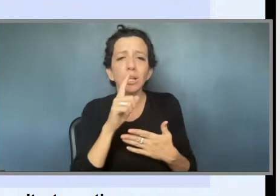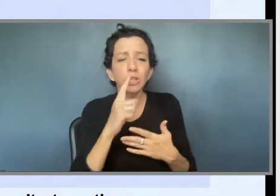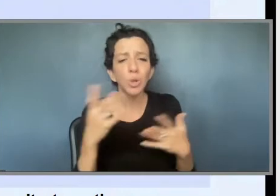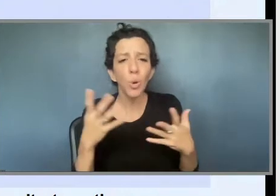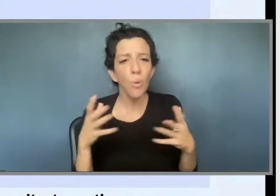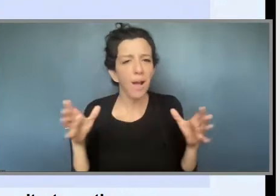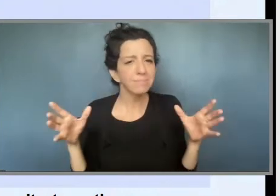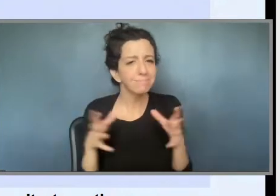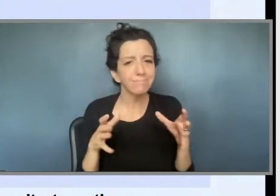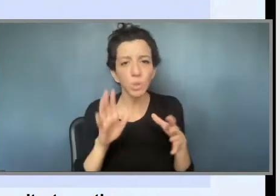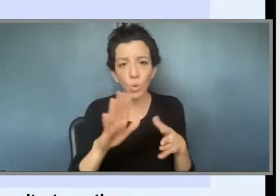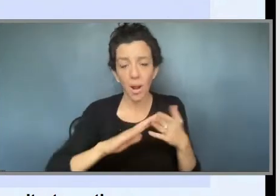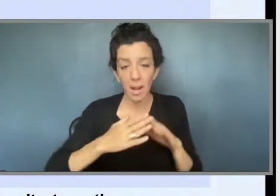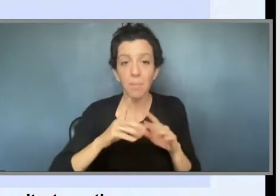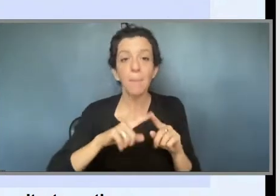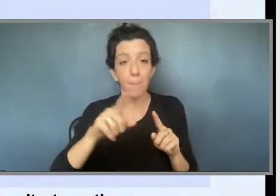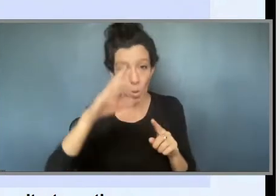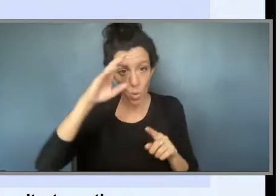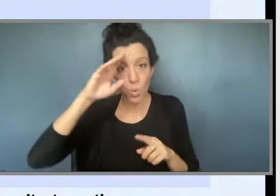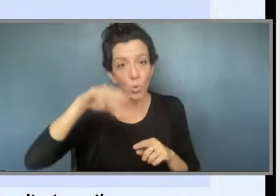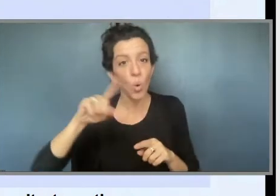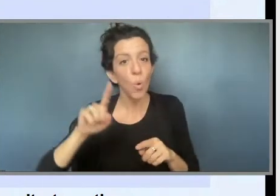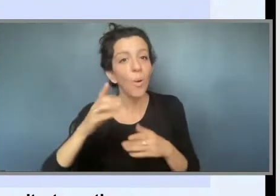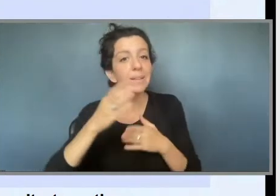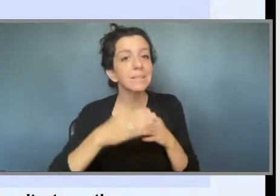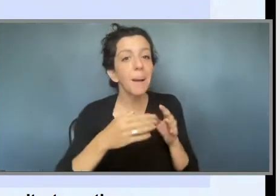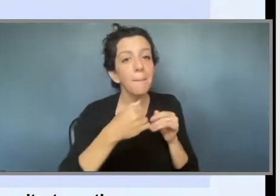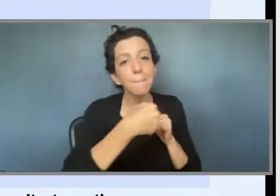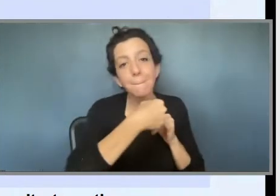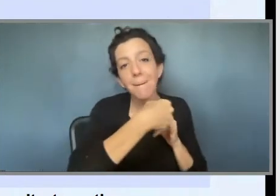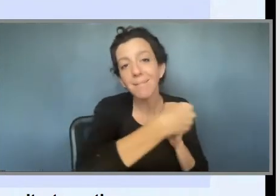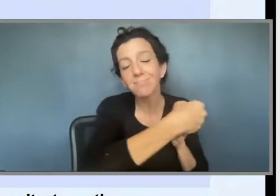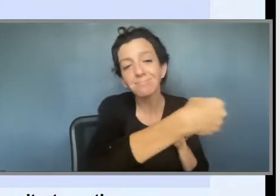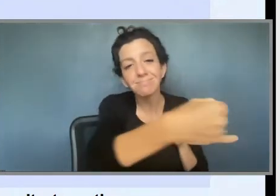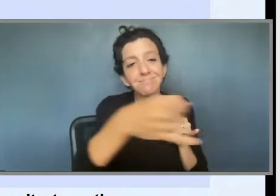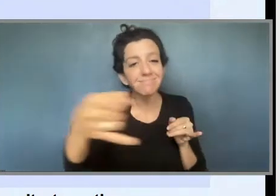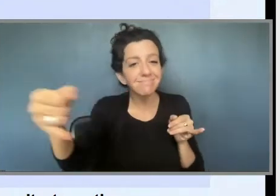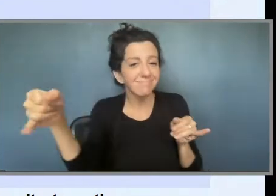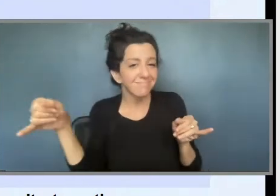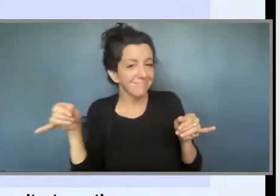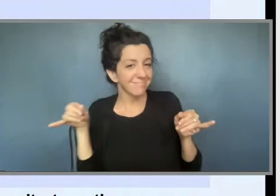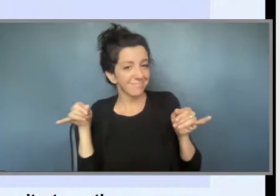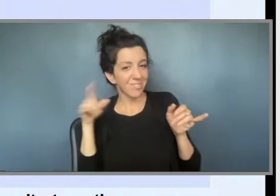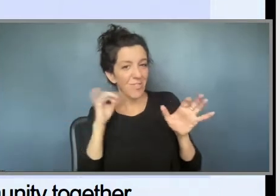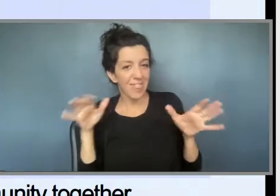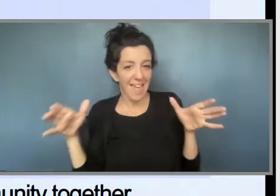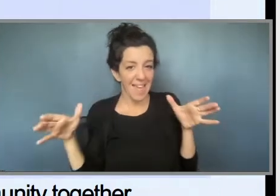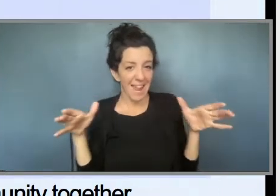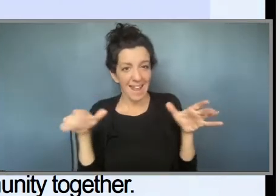Studio: So maybe if you're not sure exactly what binds your community, but you know we're kind of maybe some of the